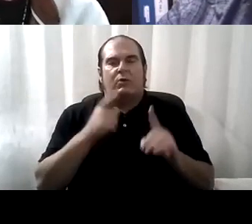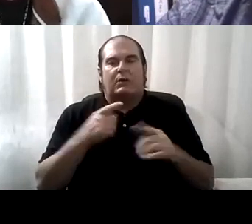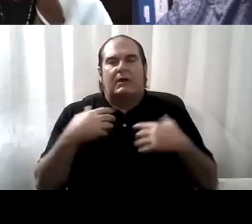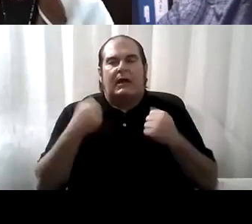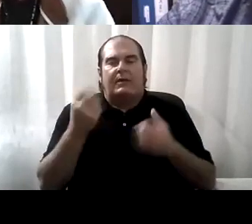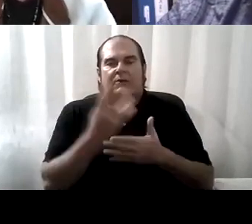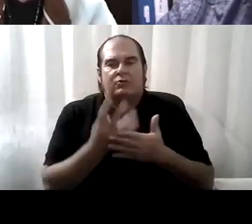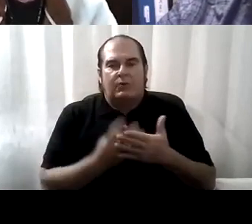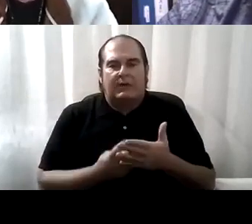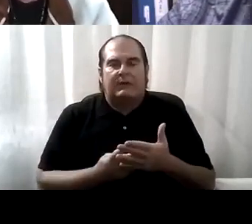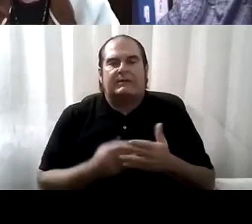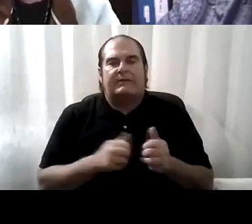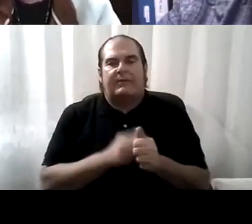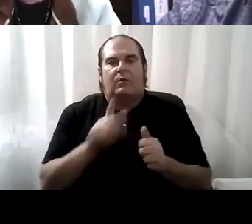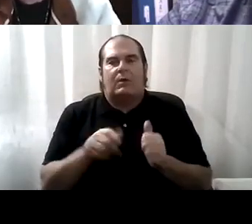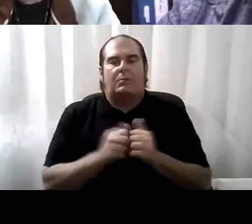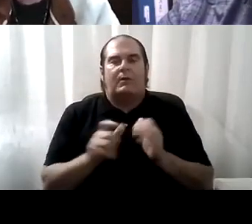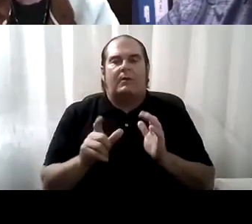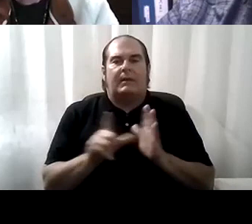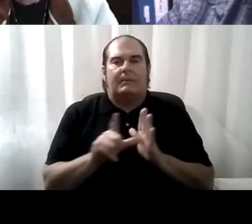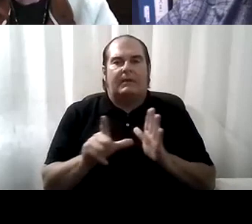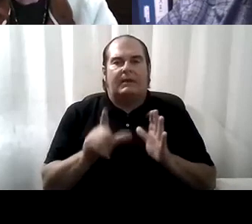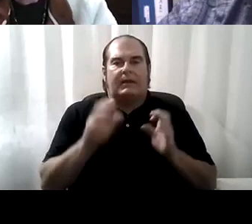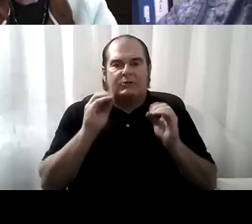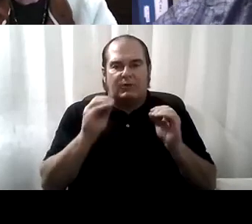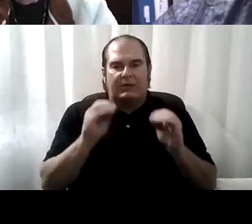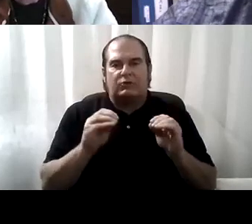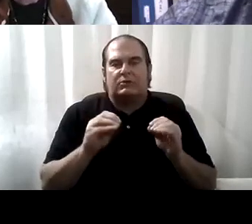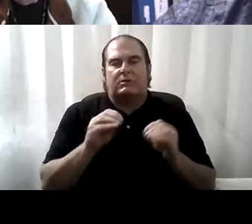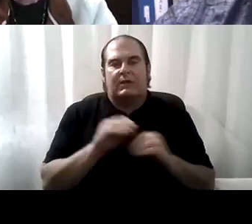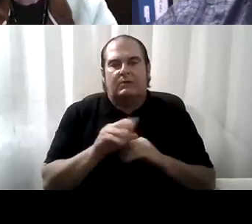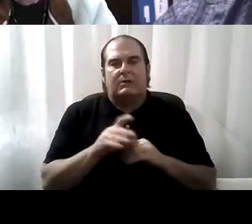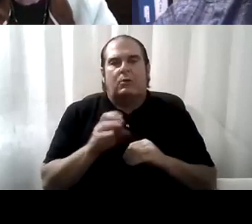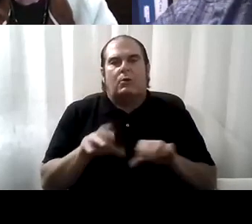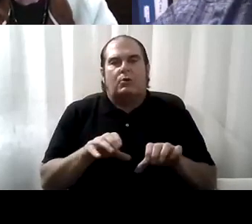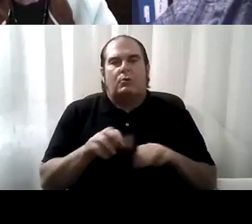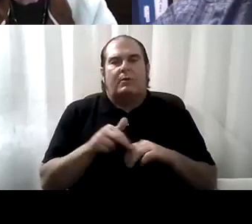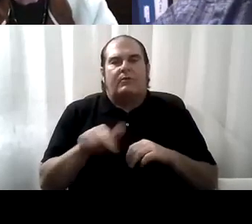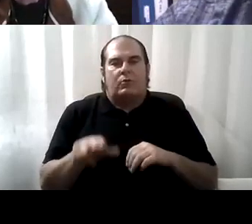screenings through immediate education, some counseling, or through referrals.